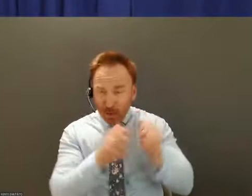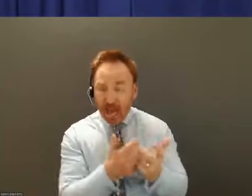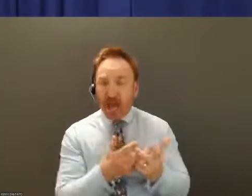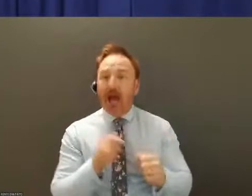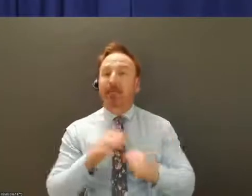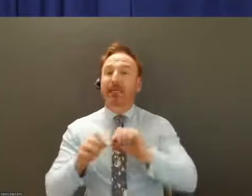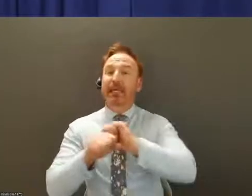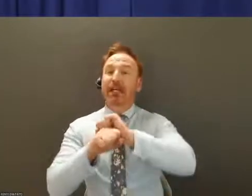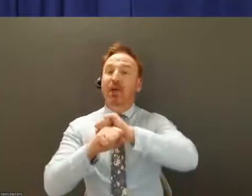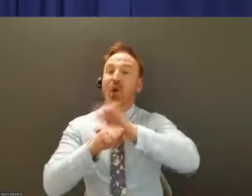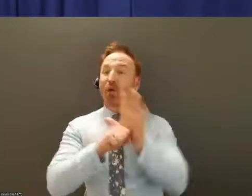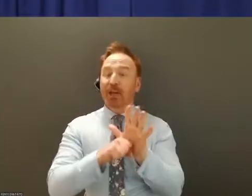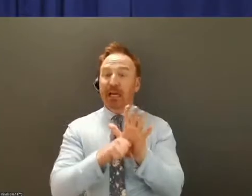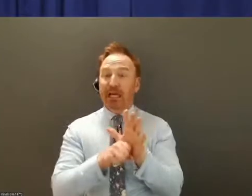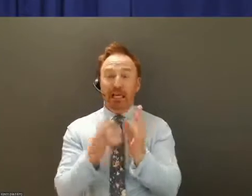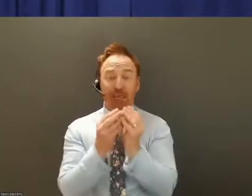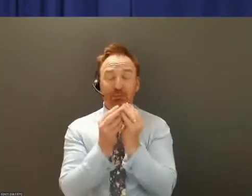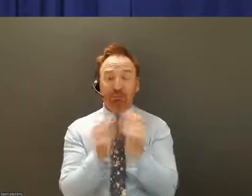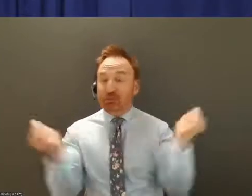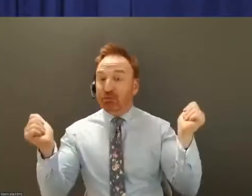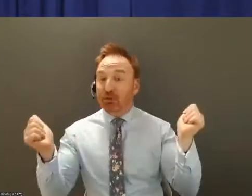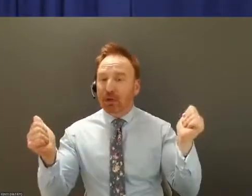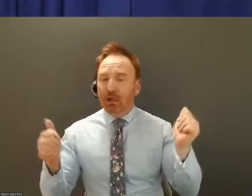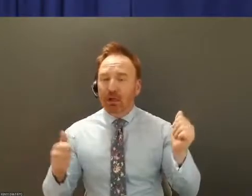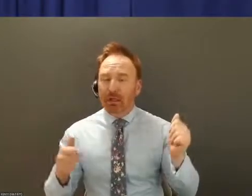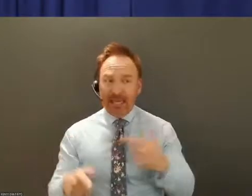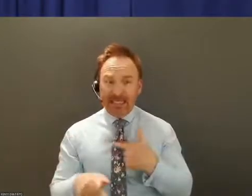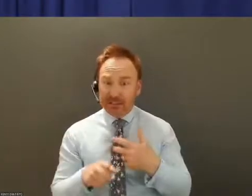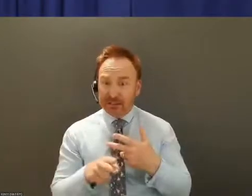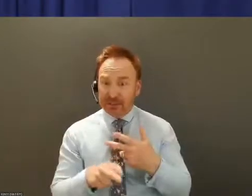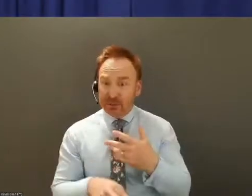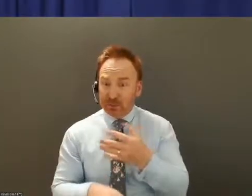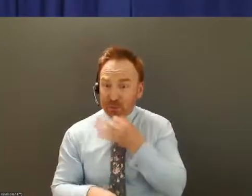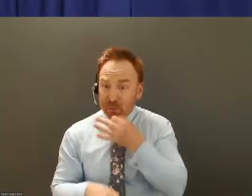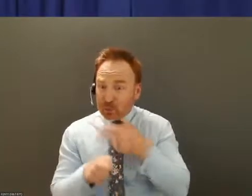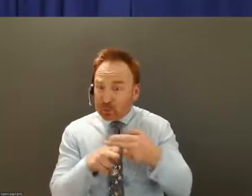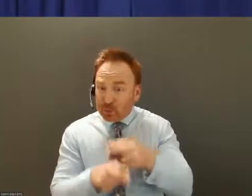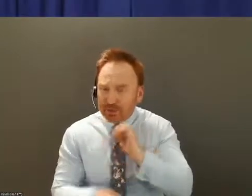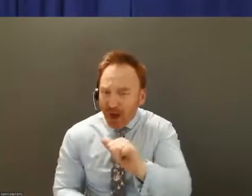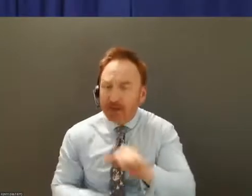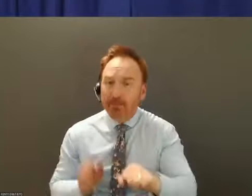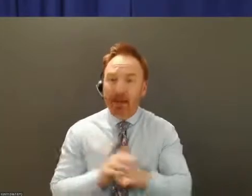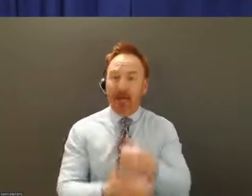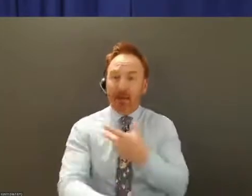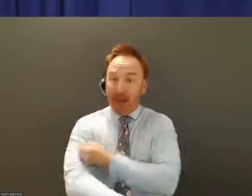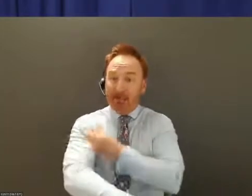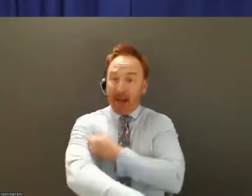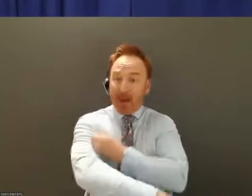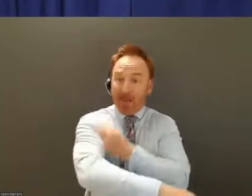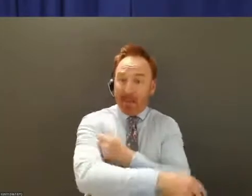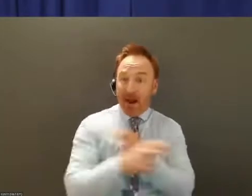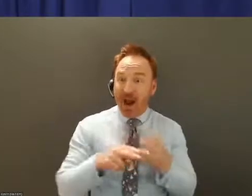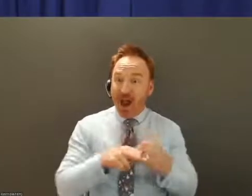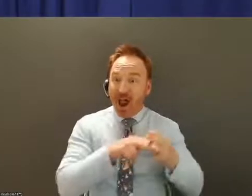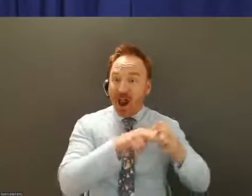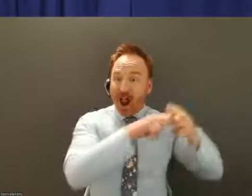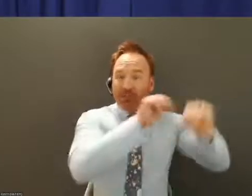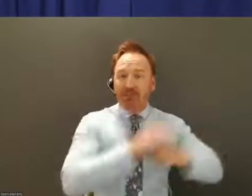yourself and your loved ones safe the best thing you can do is get vaccinated. Most of the new cases we have